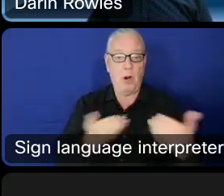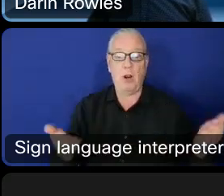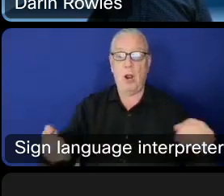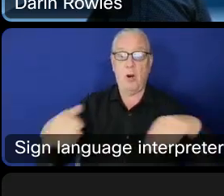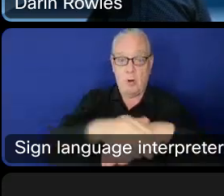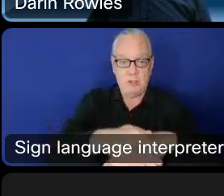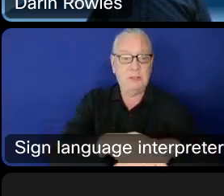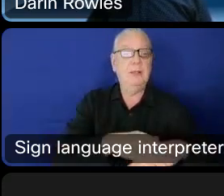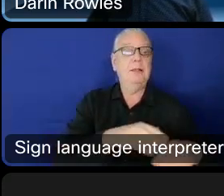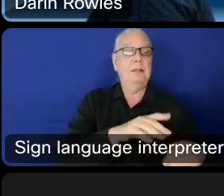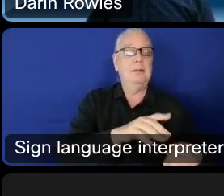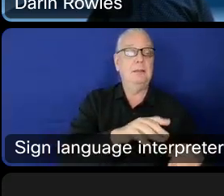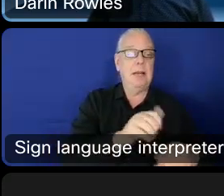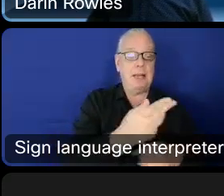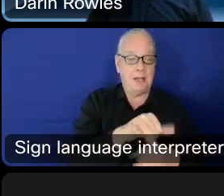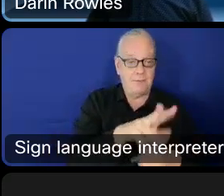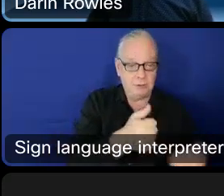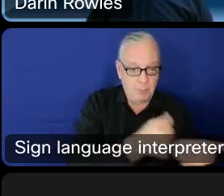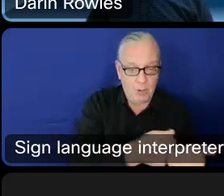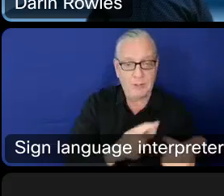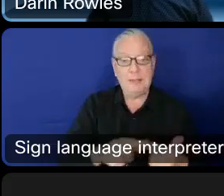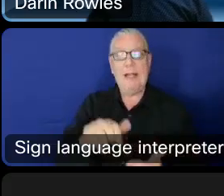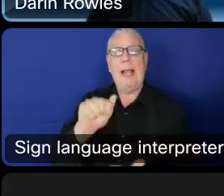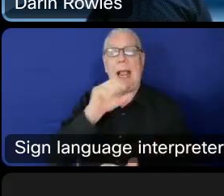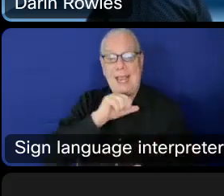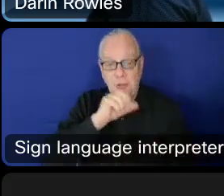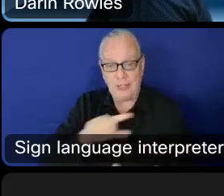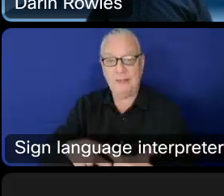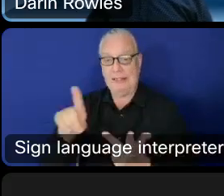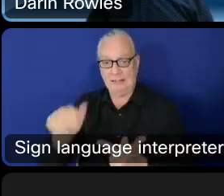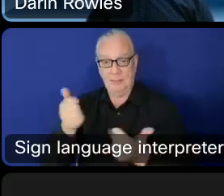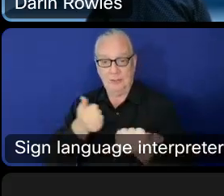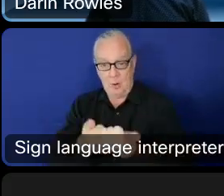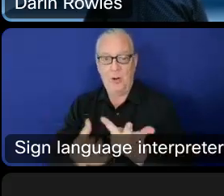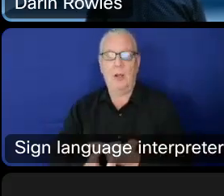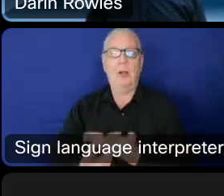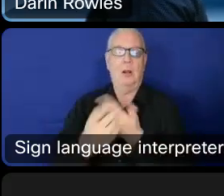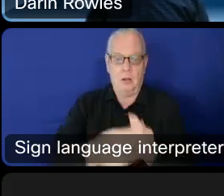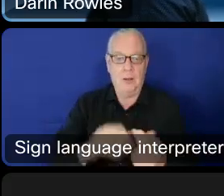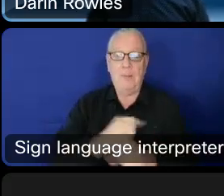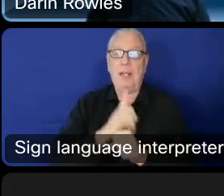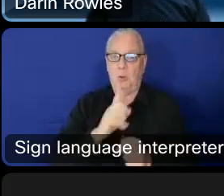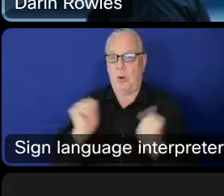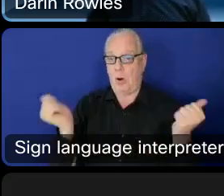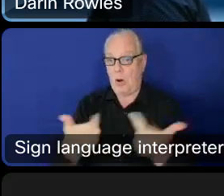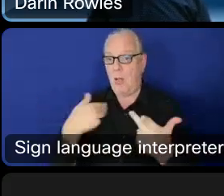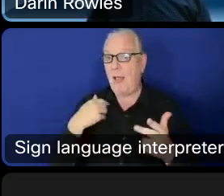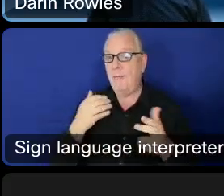disability partners to be sure providers in each sector have the tools they need to support folks with HIV as they age so